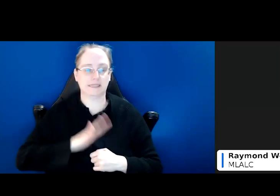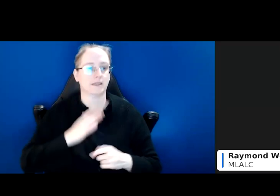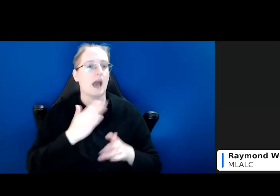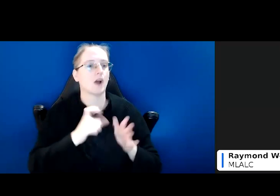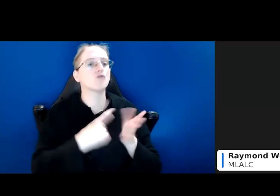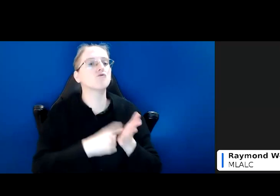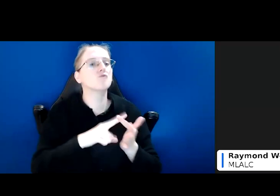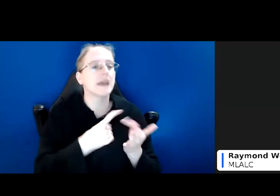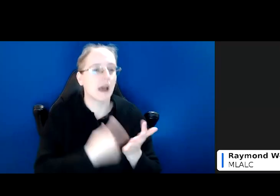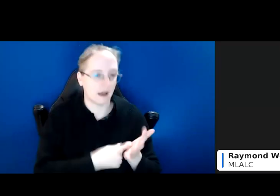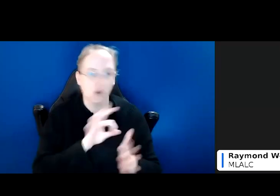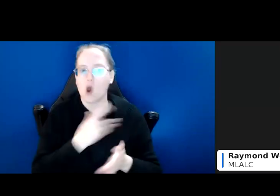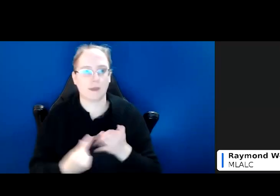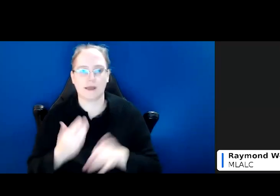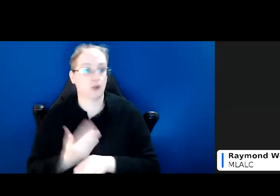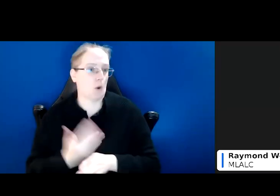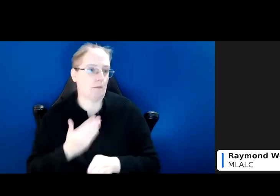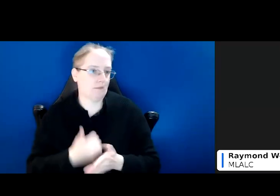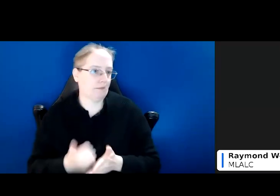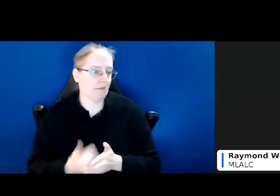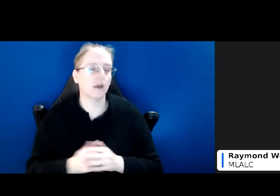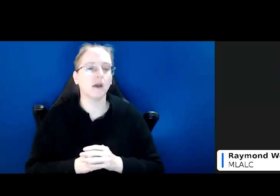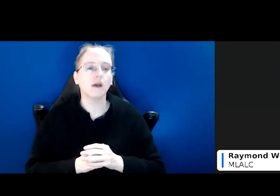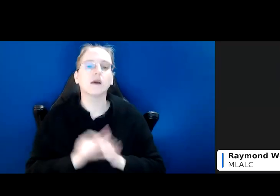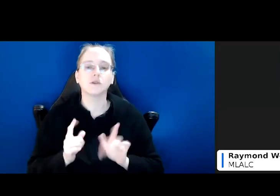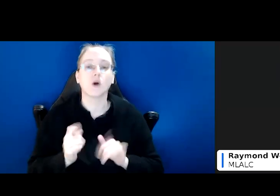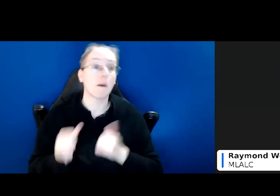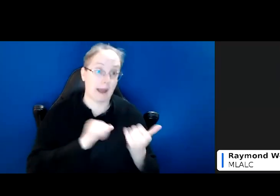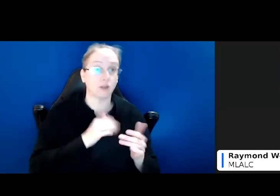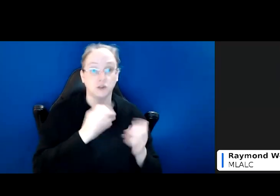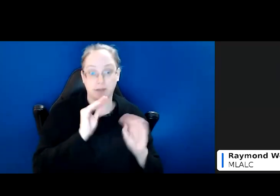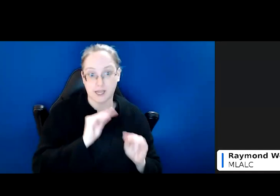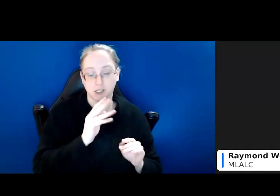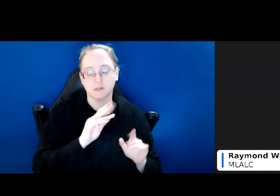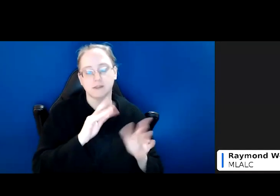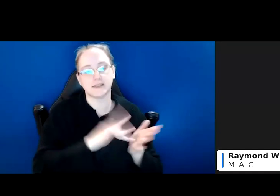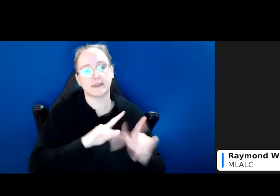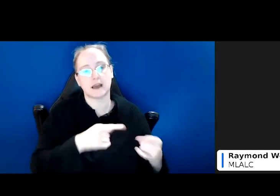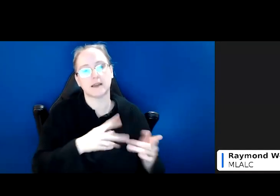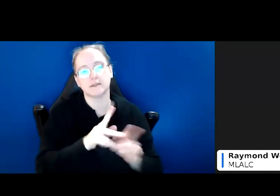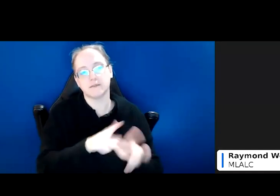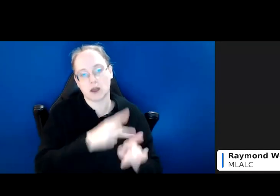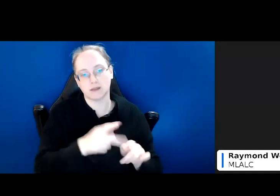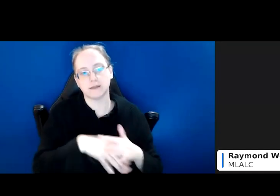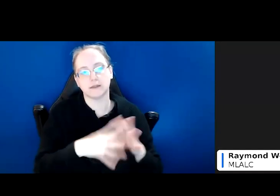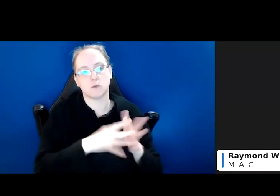And I and it was sort of I went back to the Education Center Against Violence at Westmead and